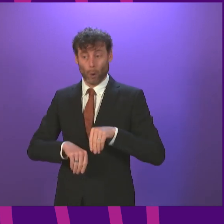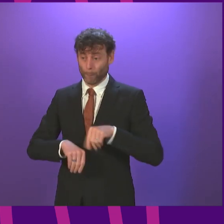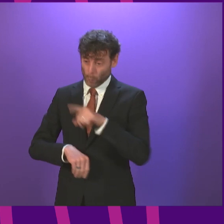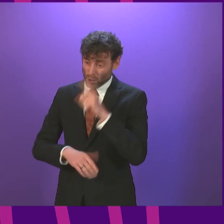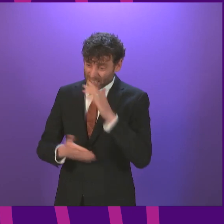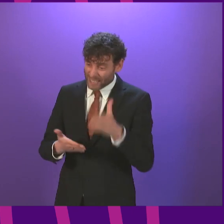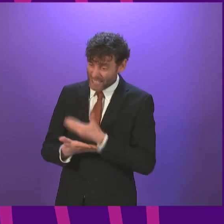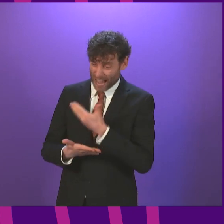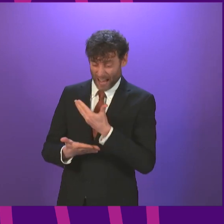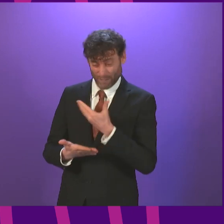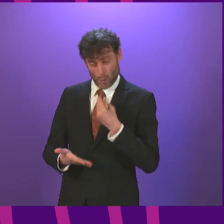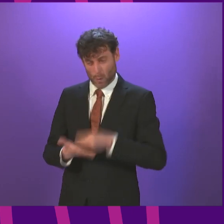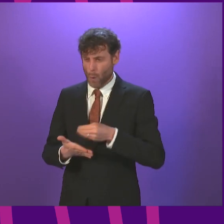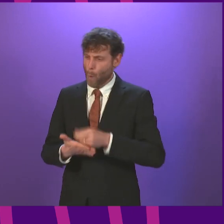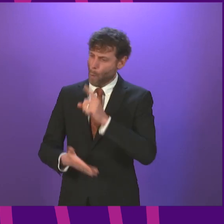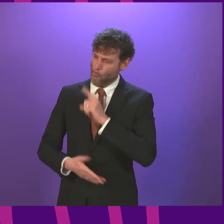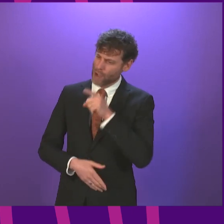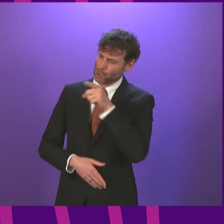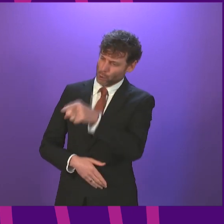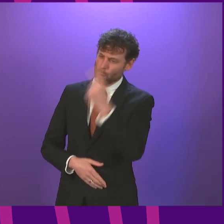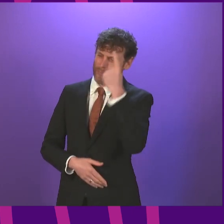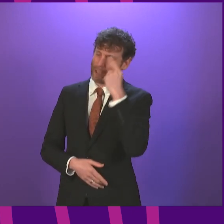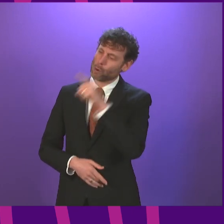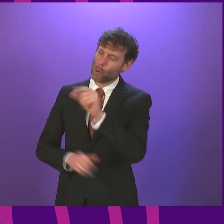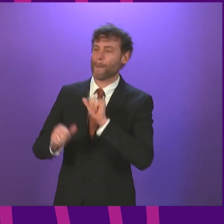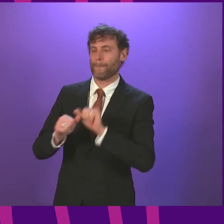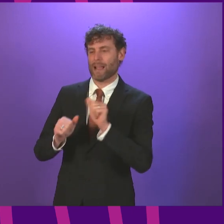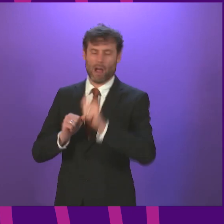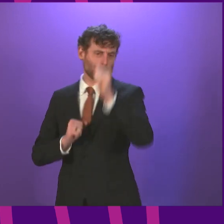was a better lawyer than Roddy Dunlop QC and the advocate Christine O’Neill?